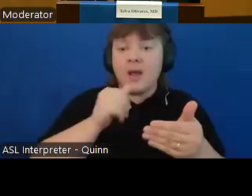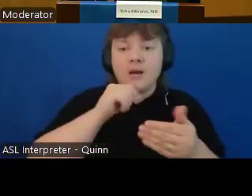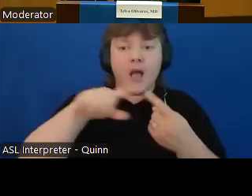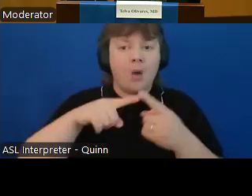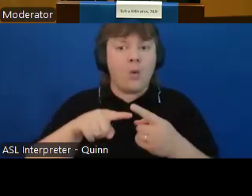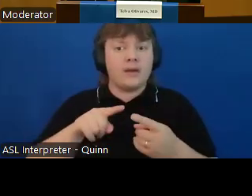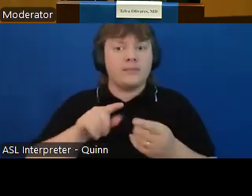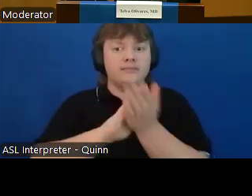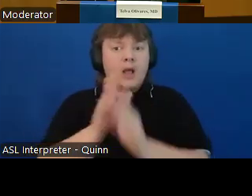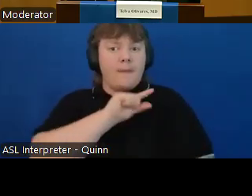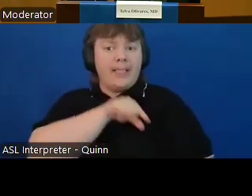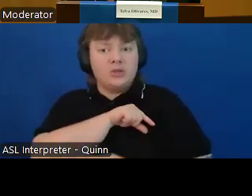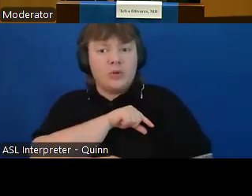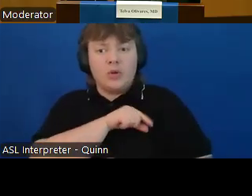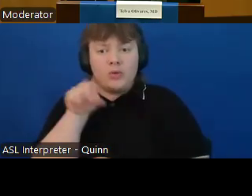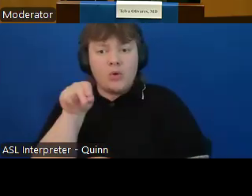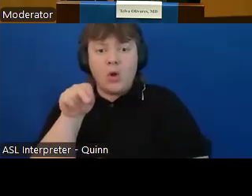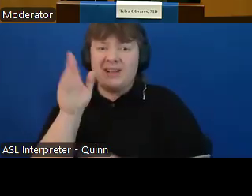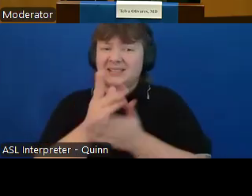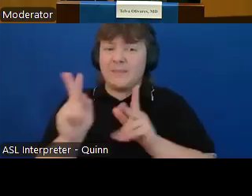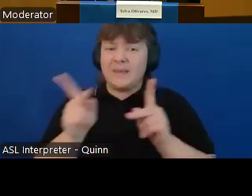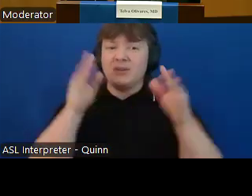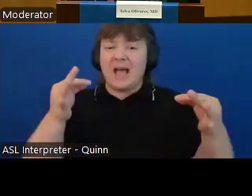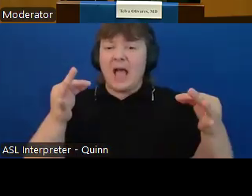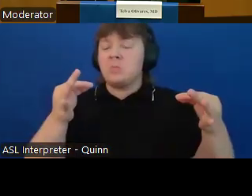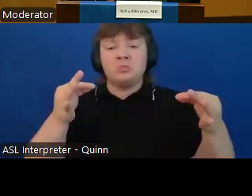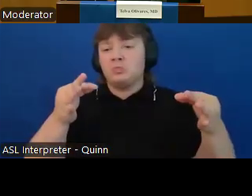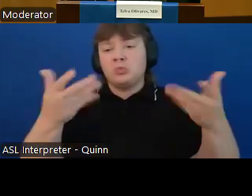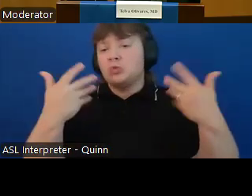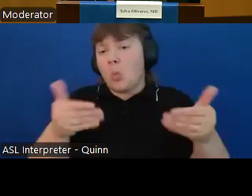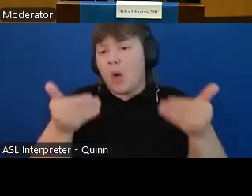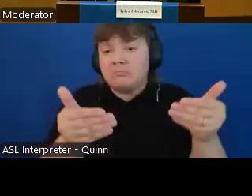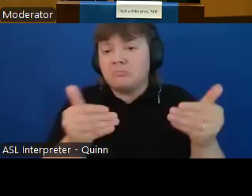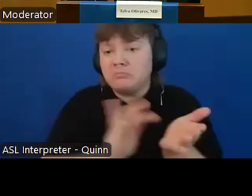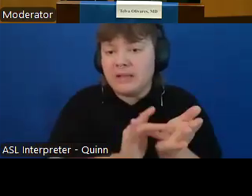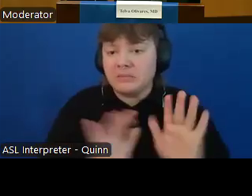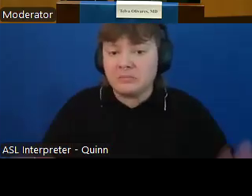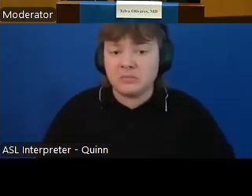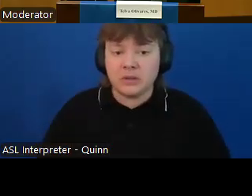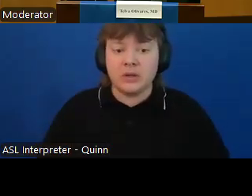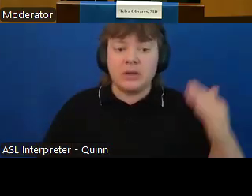many people choose not to pursue the medication ultimately. It's not covered by insurance. Across